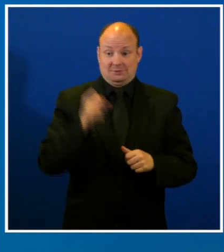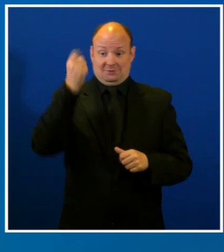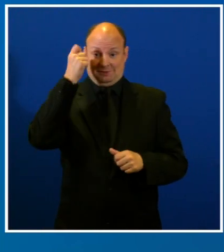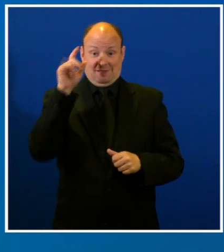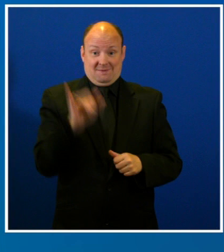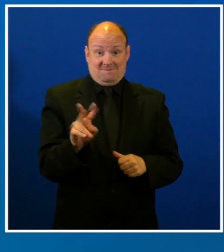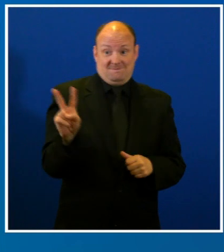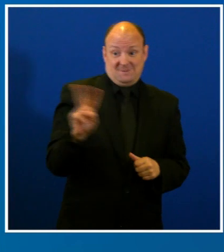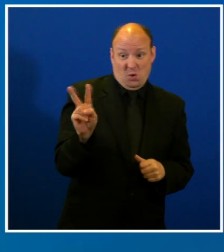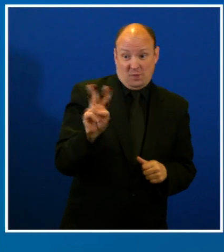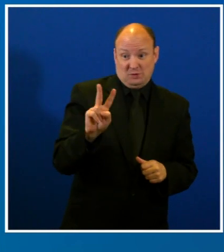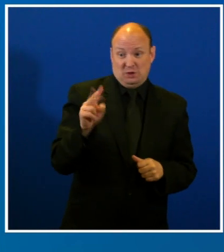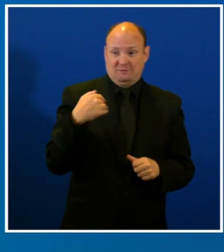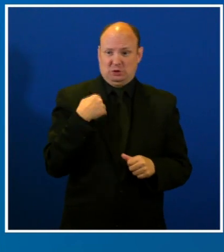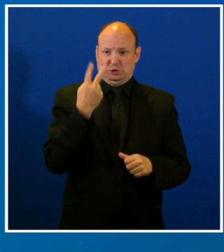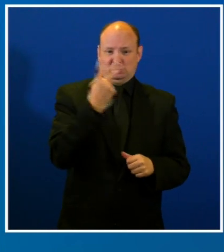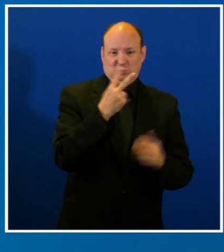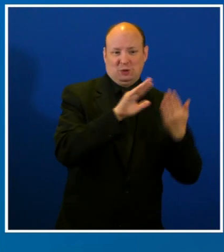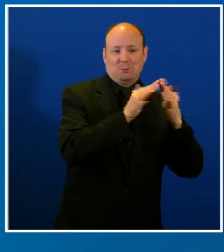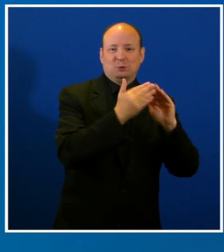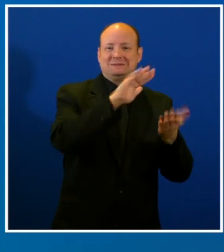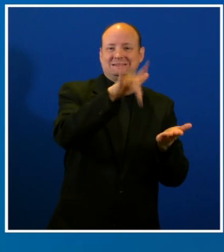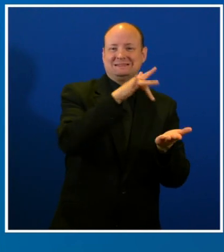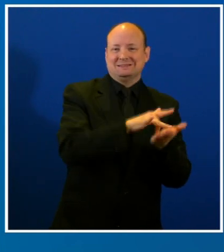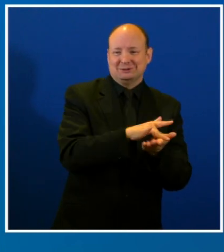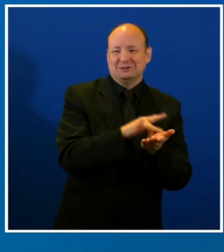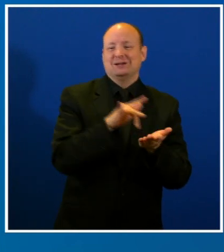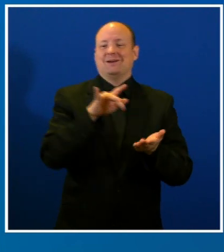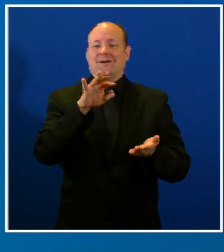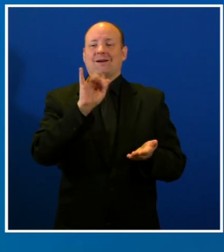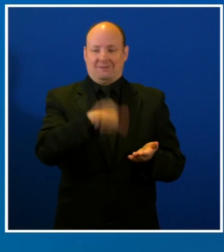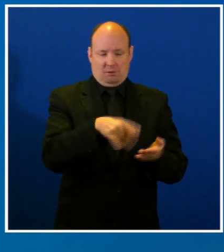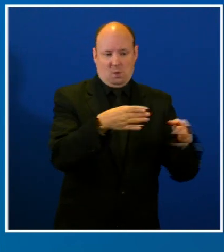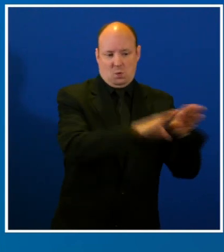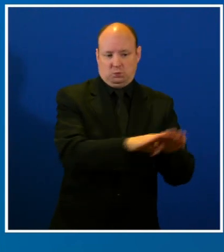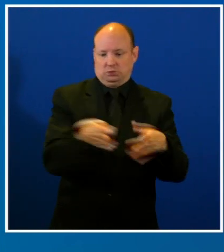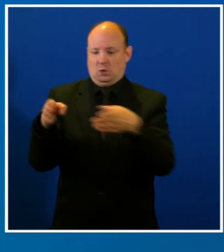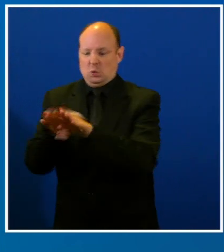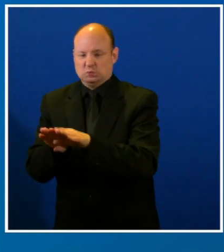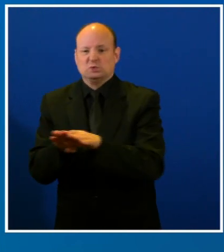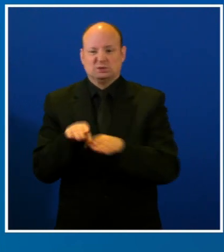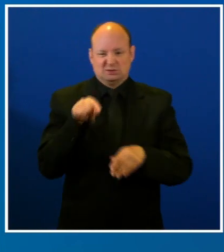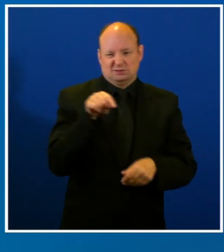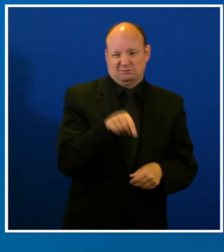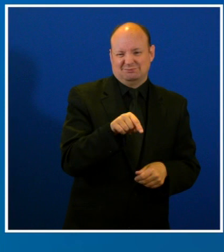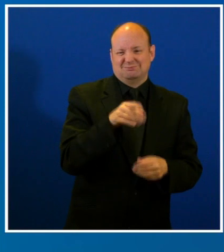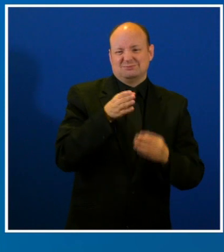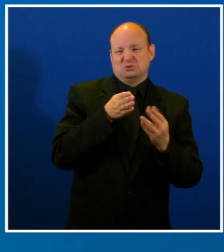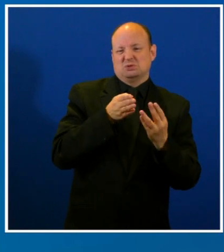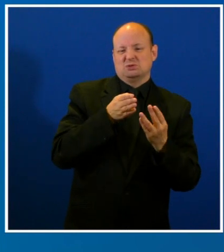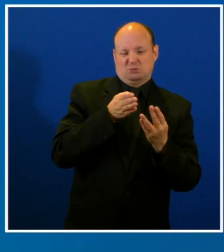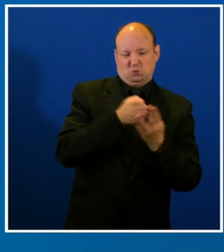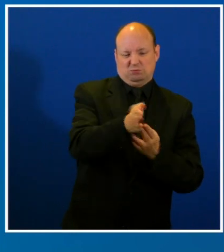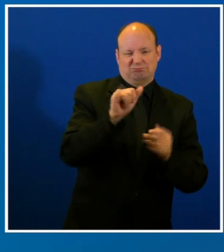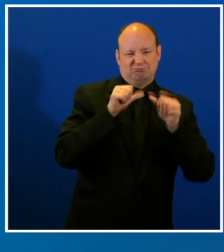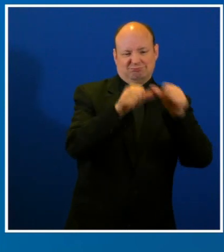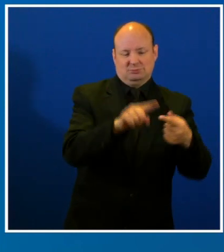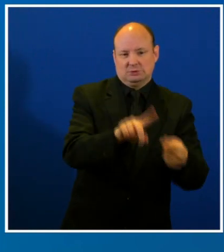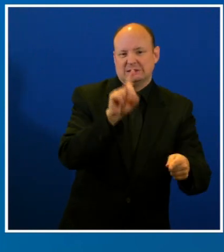Marshall Community Centers are now closed through at least December 14th and will be eligible to reopen when the